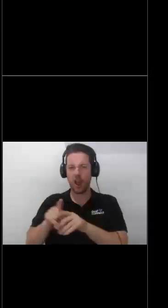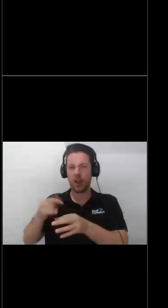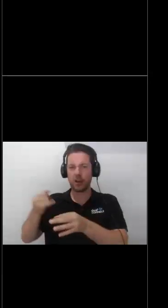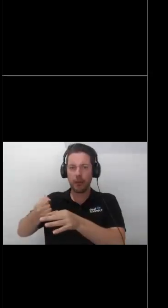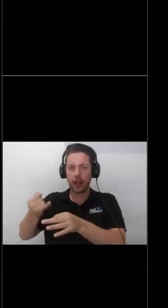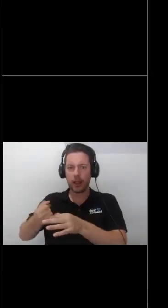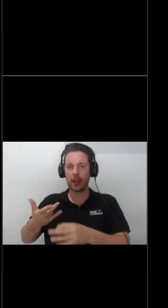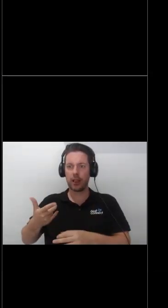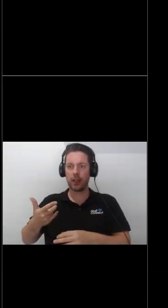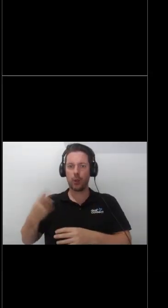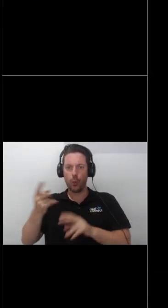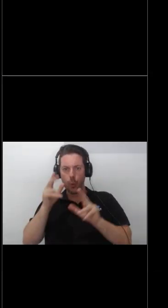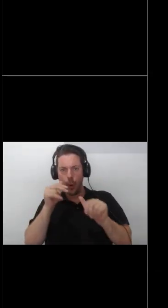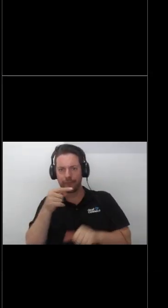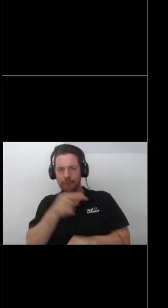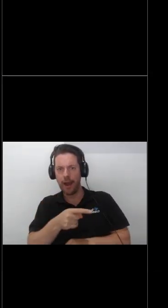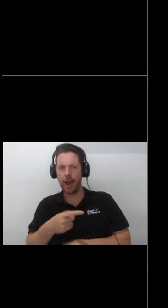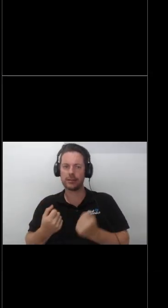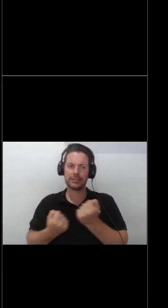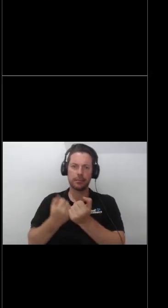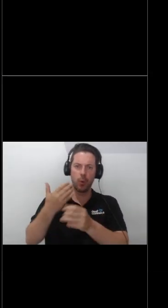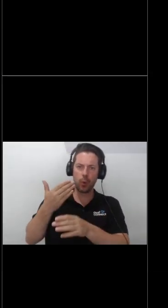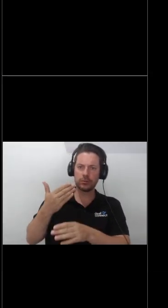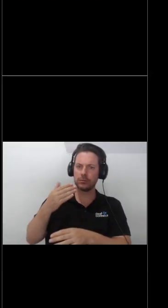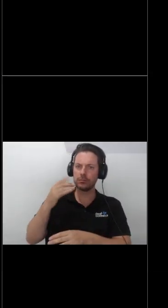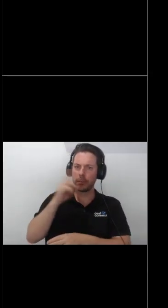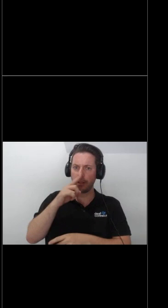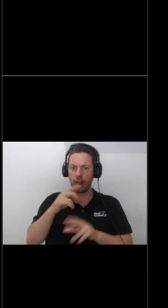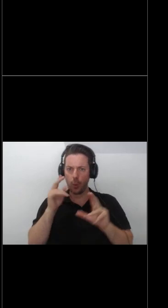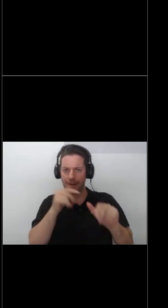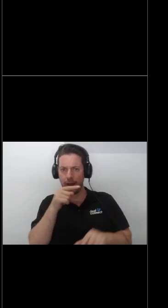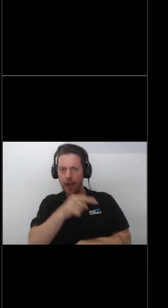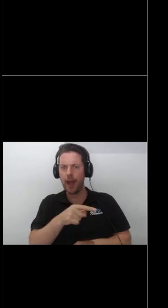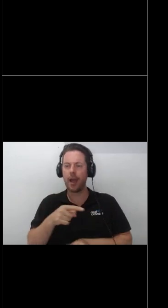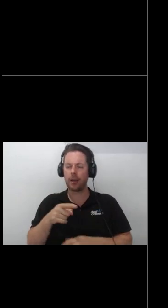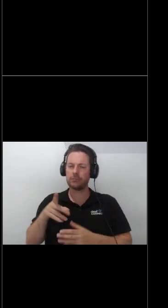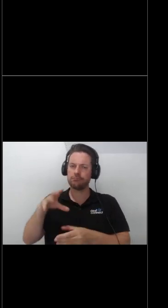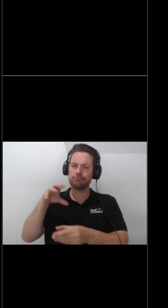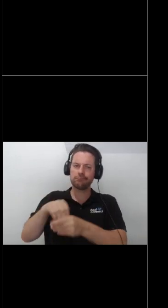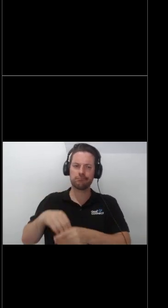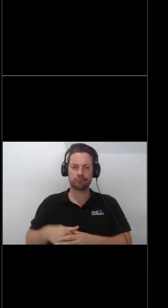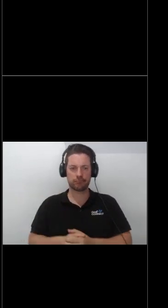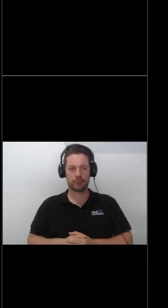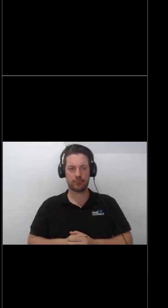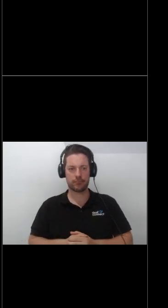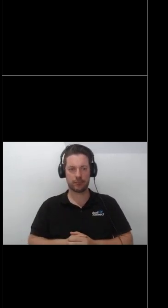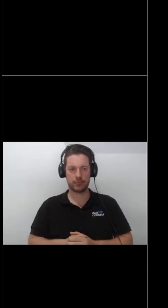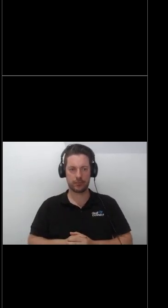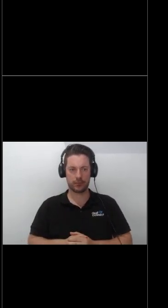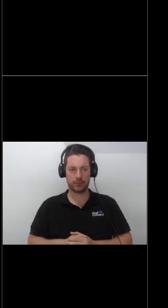So I think a big thing to realize about the jurisdiction is successful outcomes are individualized,